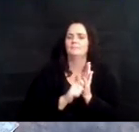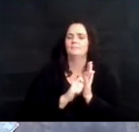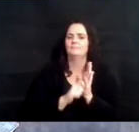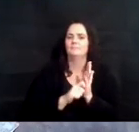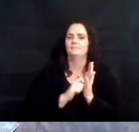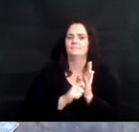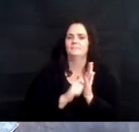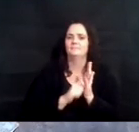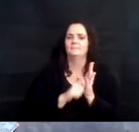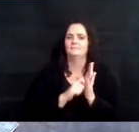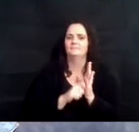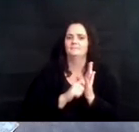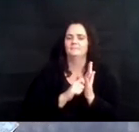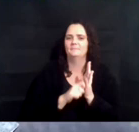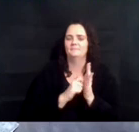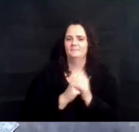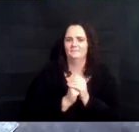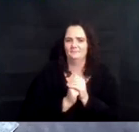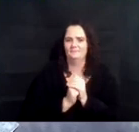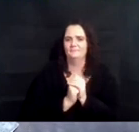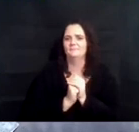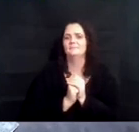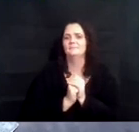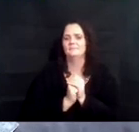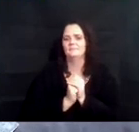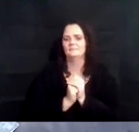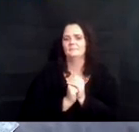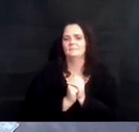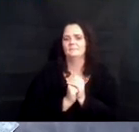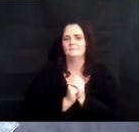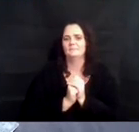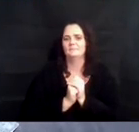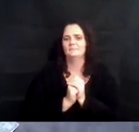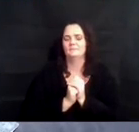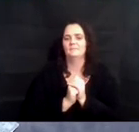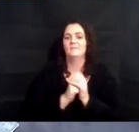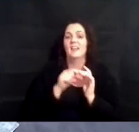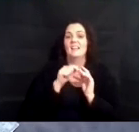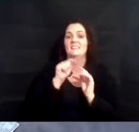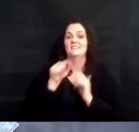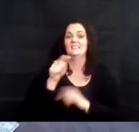Okay, so as that puppet starts to collapse and again I